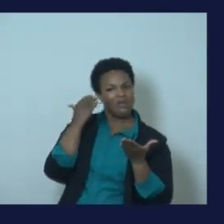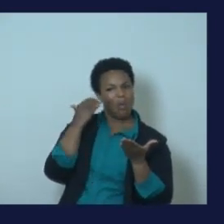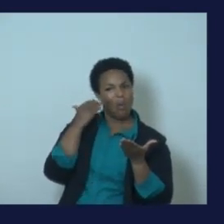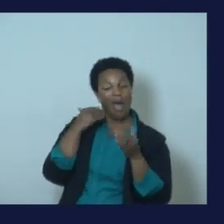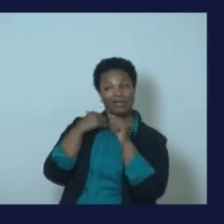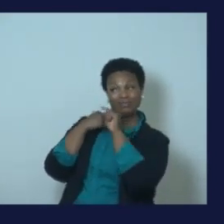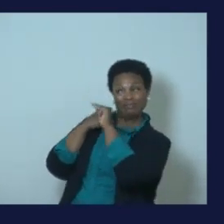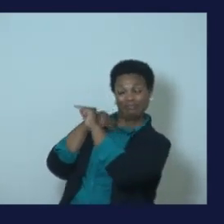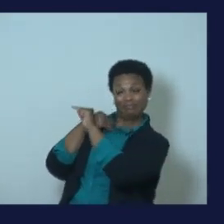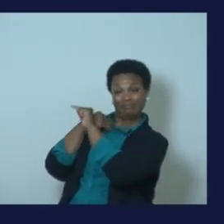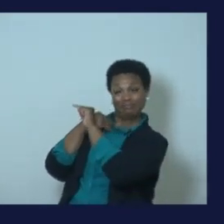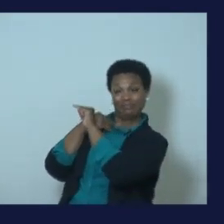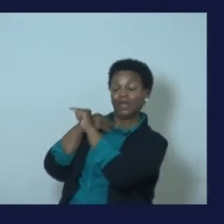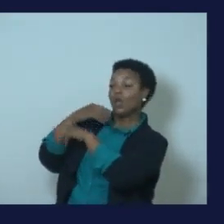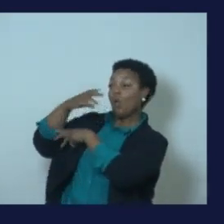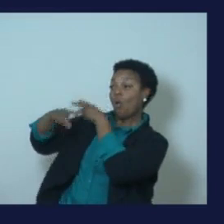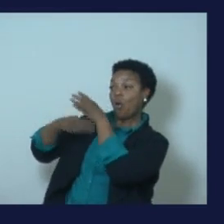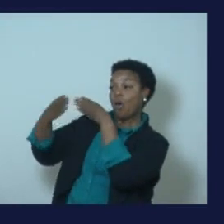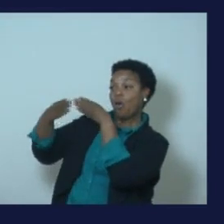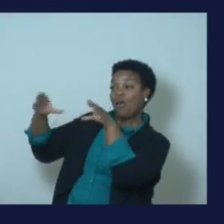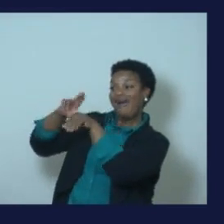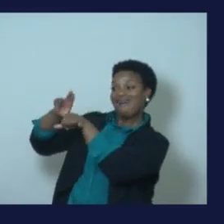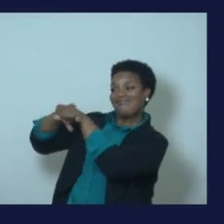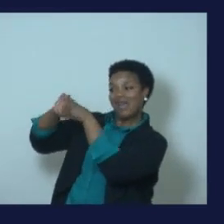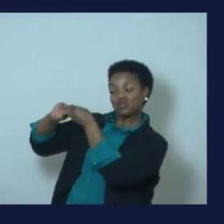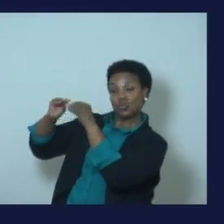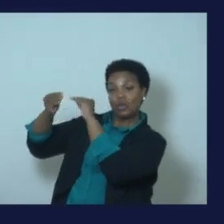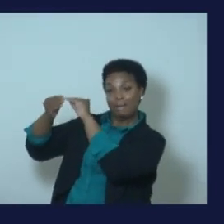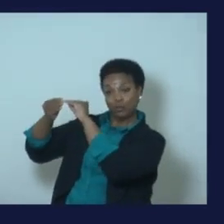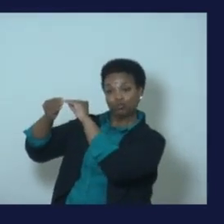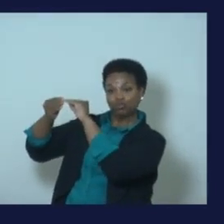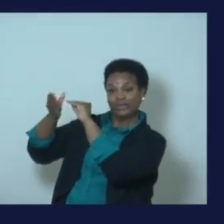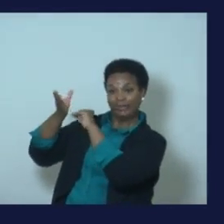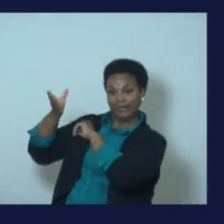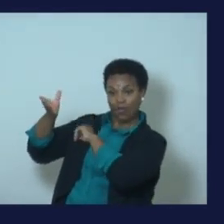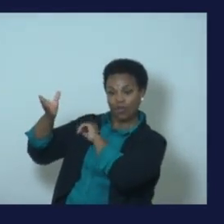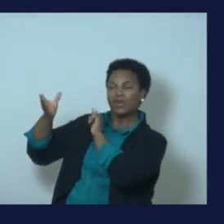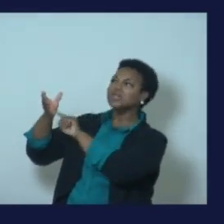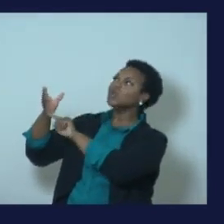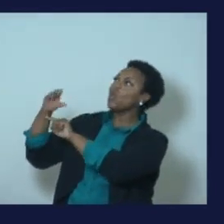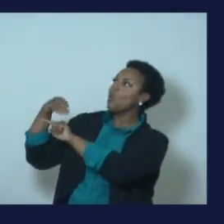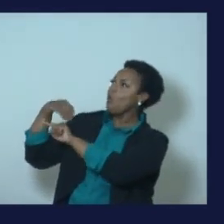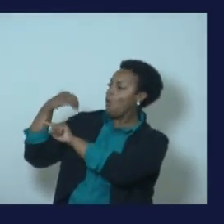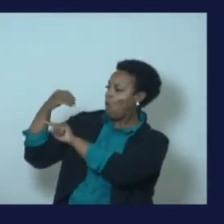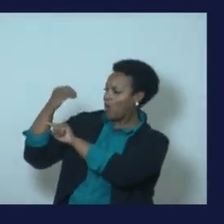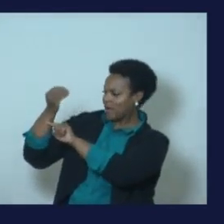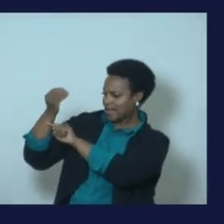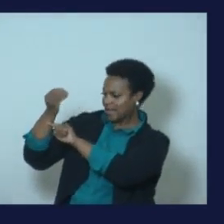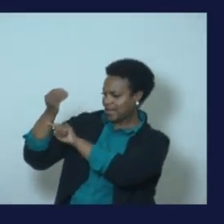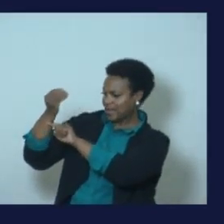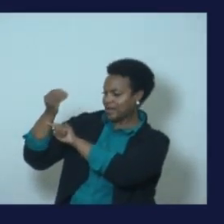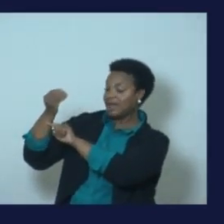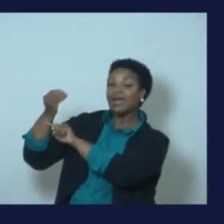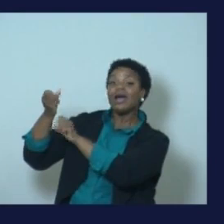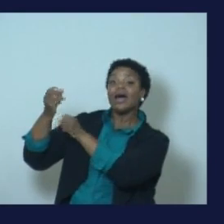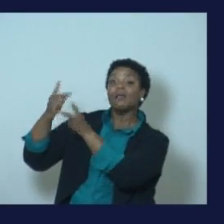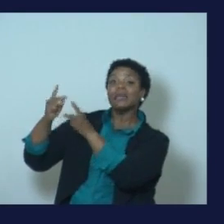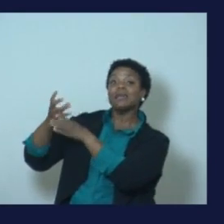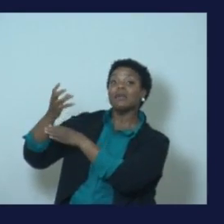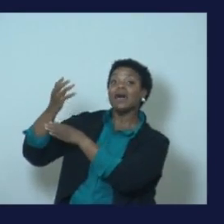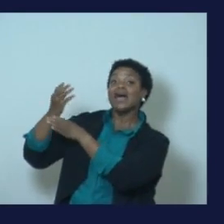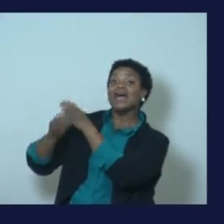THAT THAT WE DIDN’T WANT PEOPLE TO FEEL LIKE GIVEN THE NATIONAL NUMBERS AND THE WORLDWIDE NUMBERS OF PEOPLE LOST.